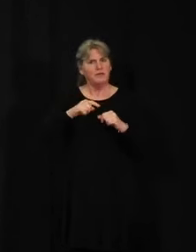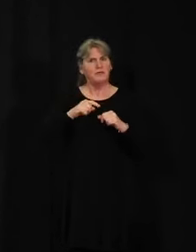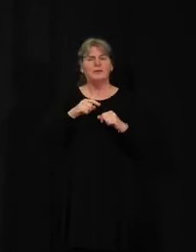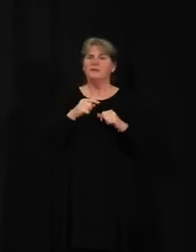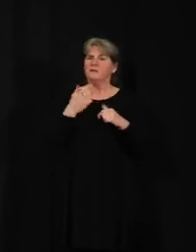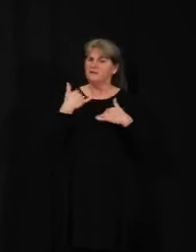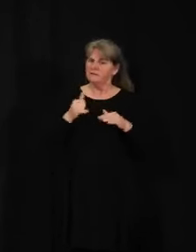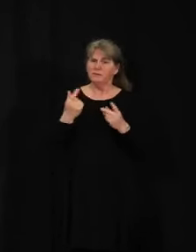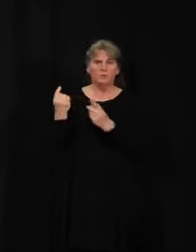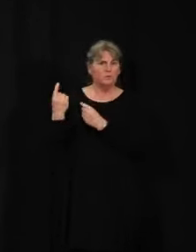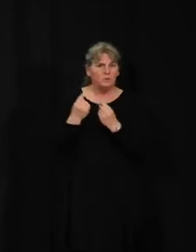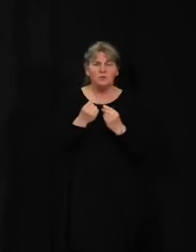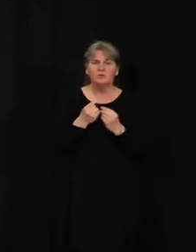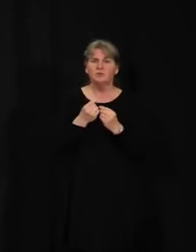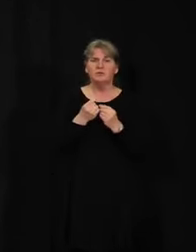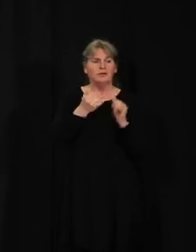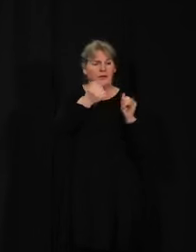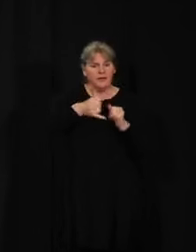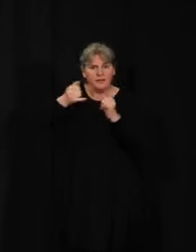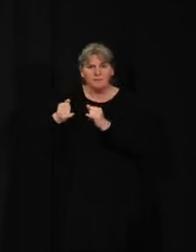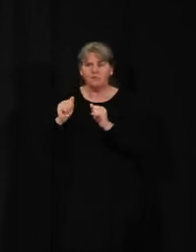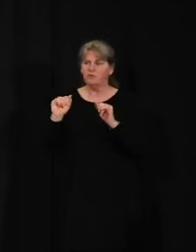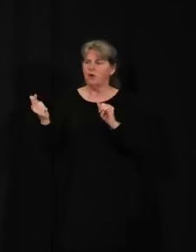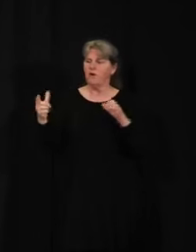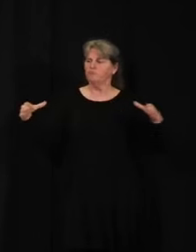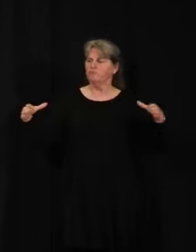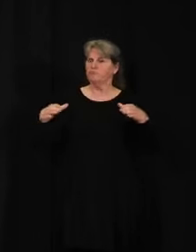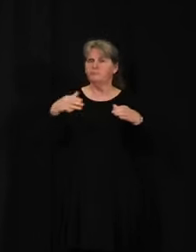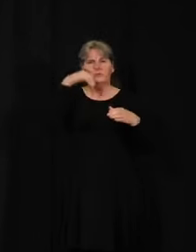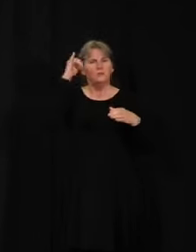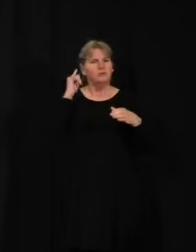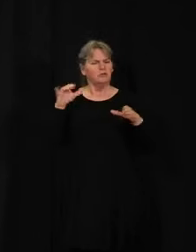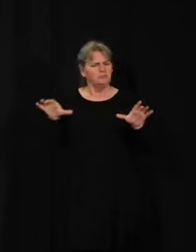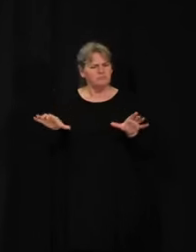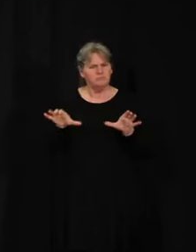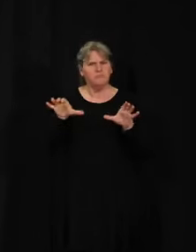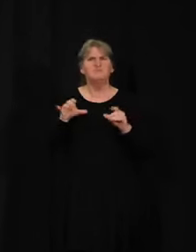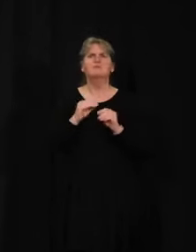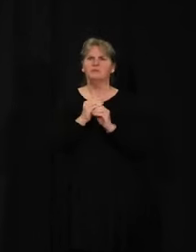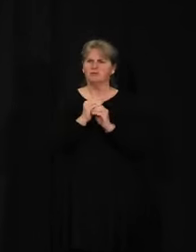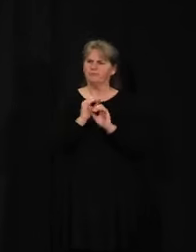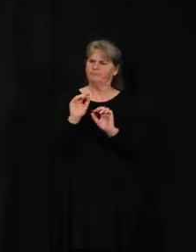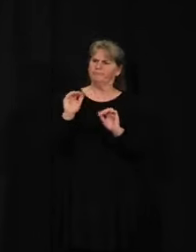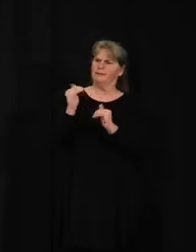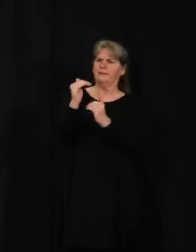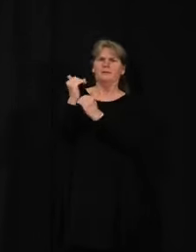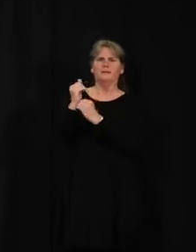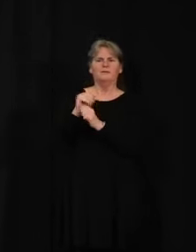take, both individually and as a collective are addressing the spread of the virus and I